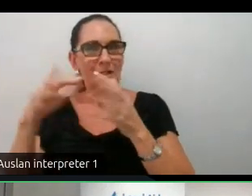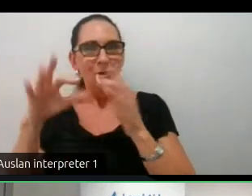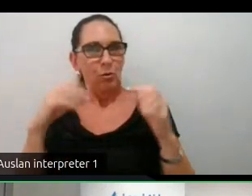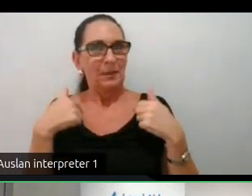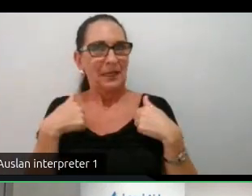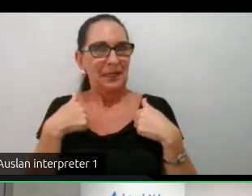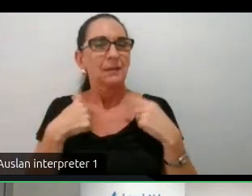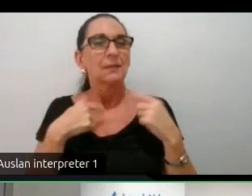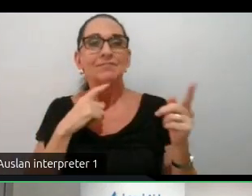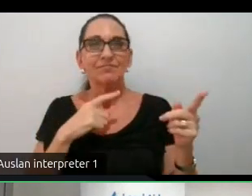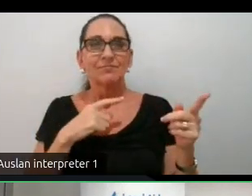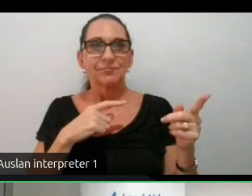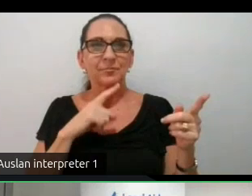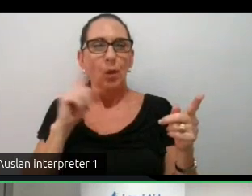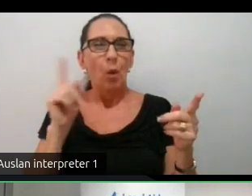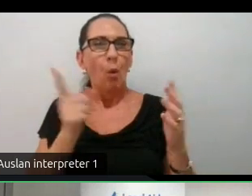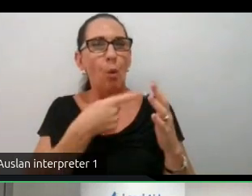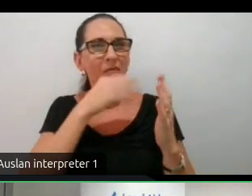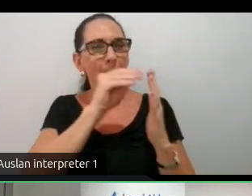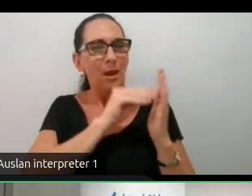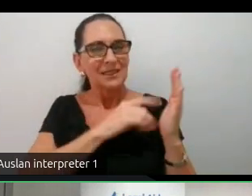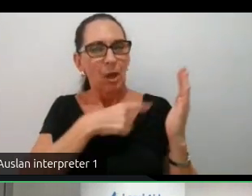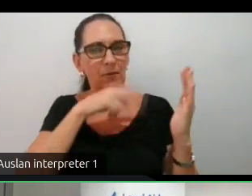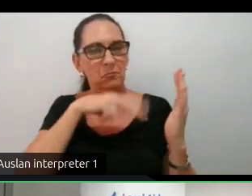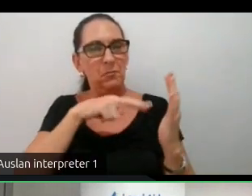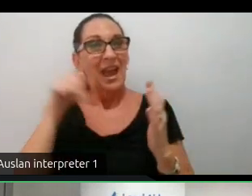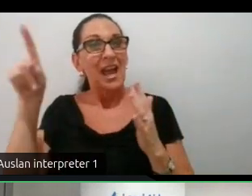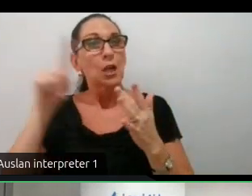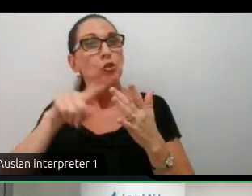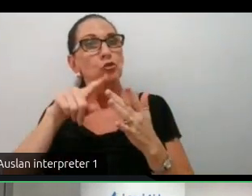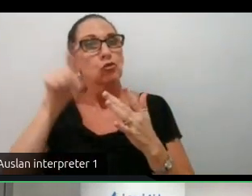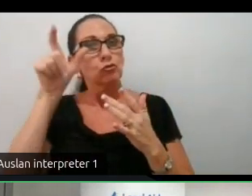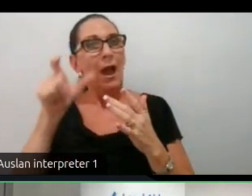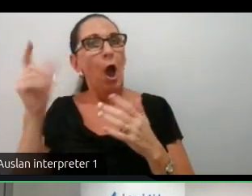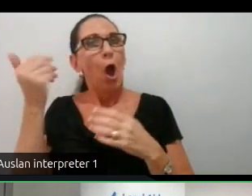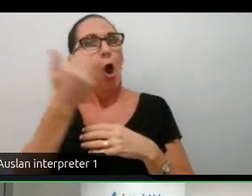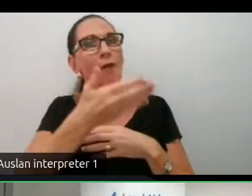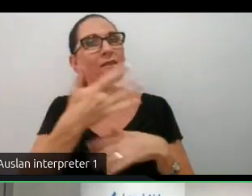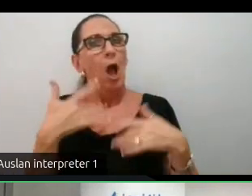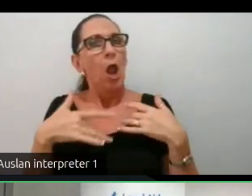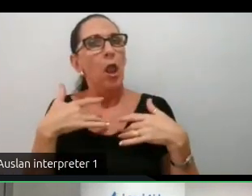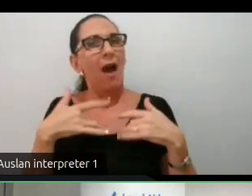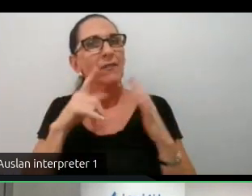it? That's right. So in I think just about every policy I've seen, the insurer offers a lifetime